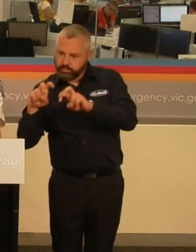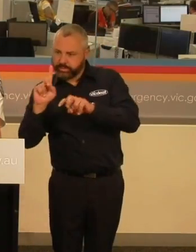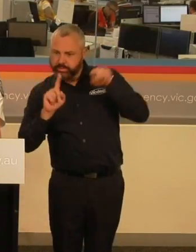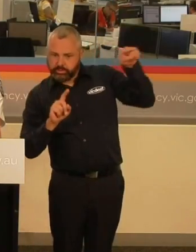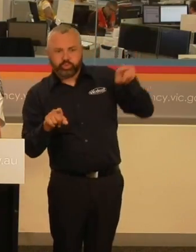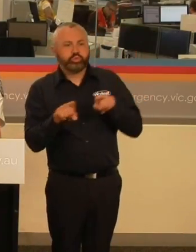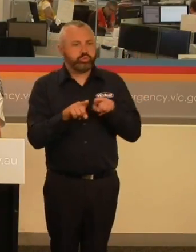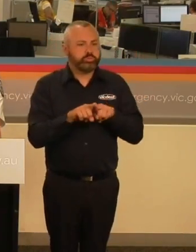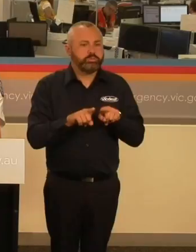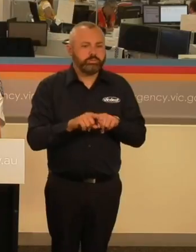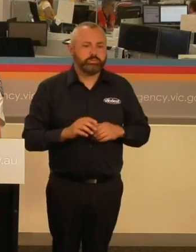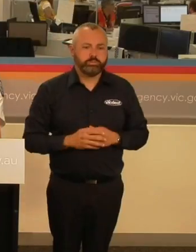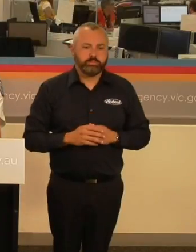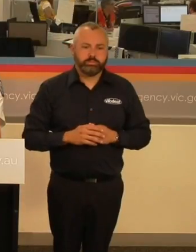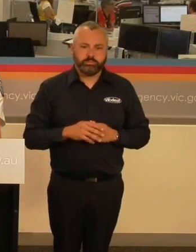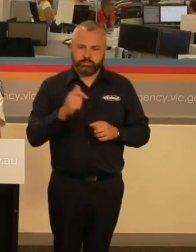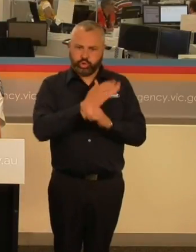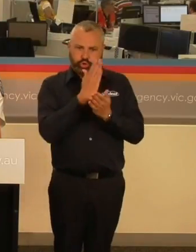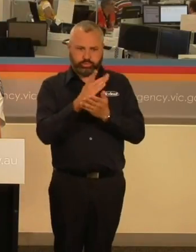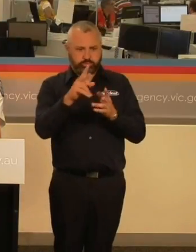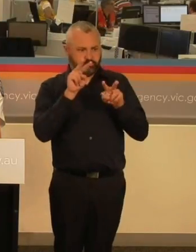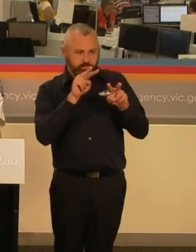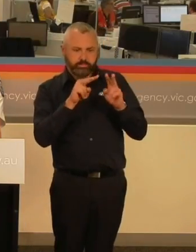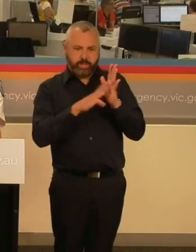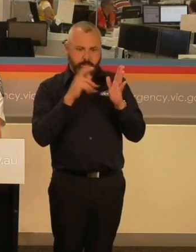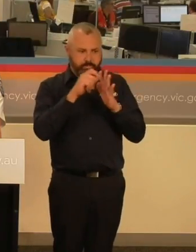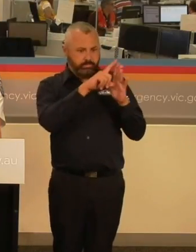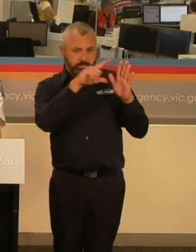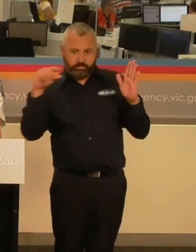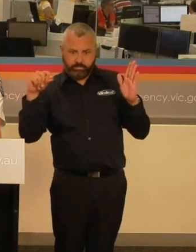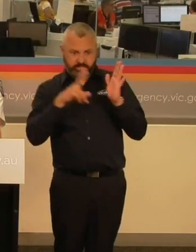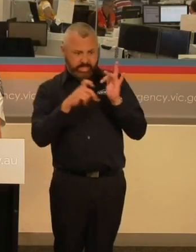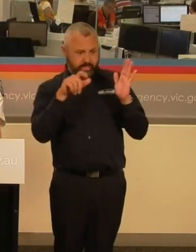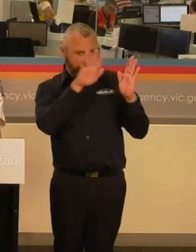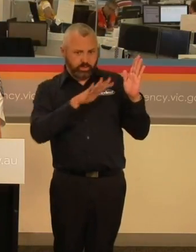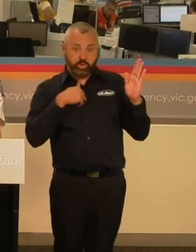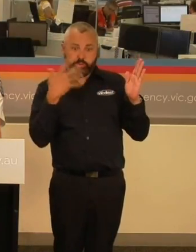information the Bureau website is obviously with the radar and the latest